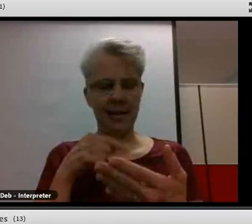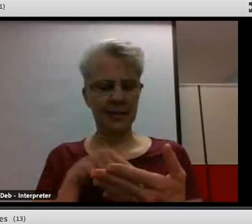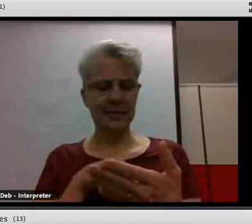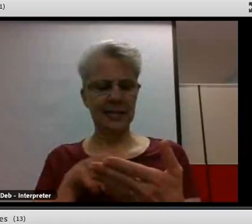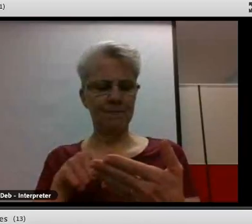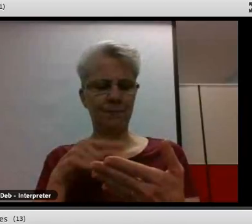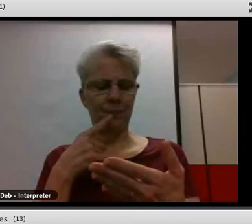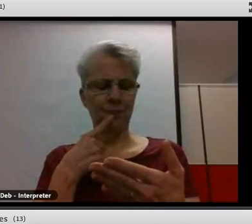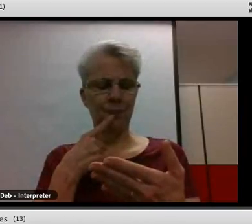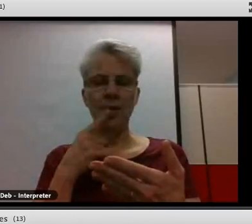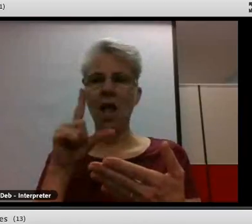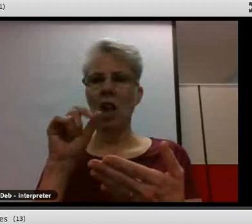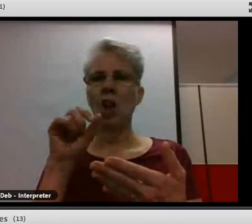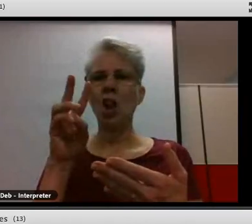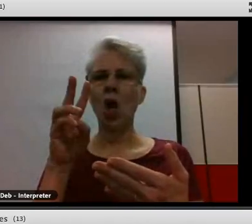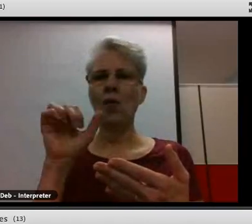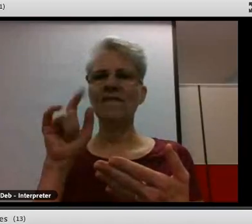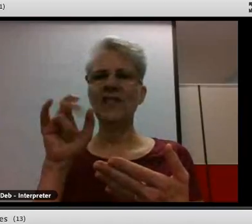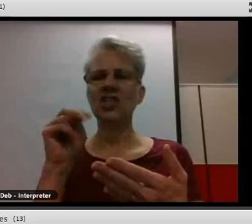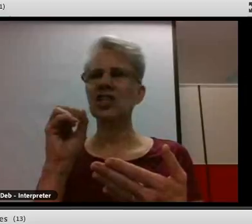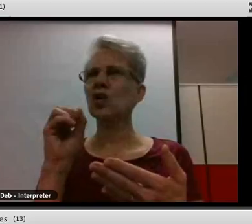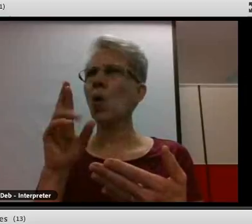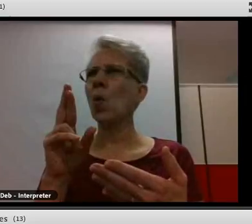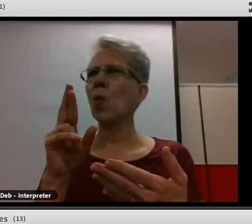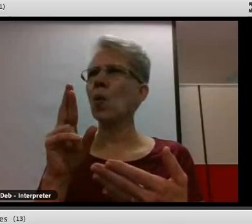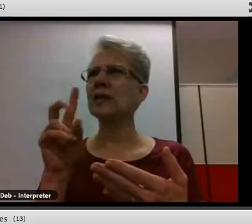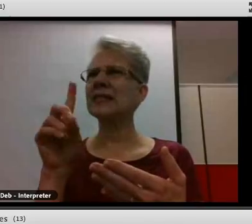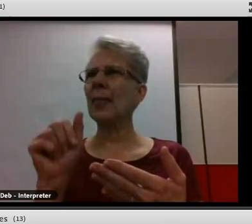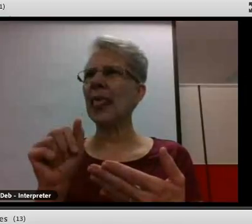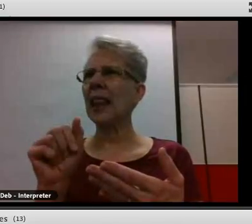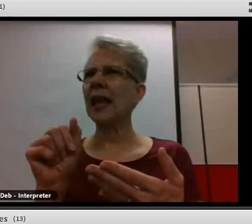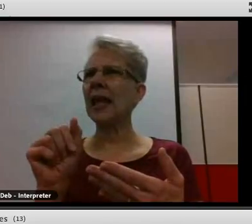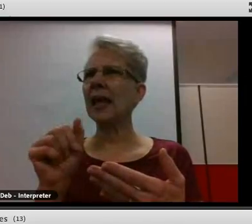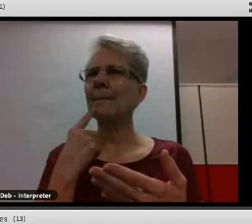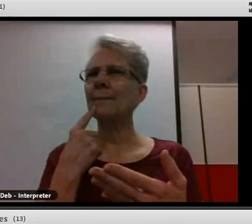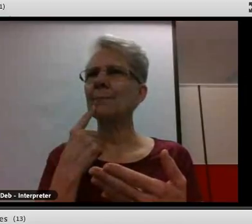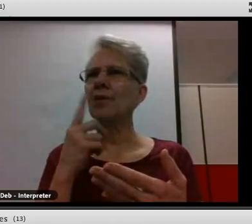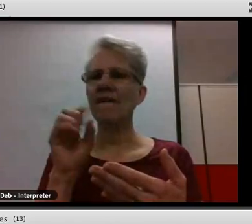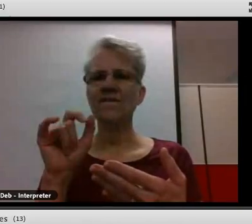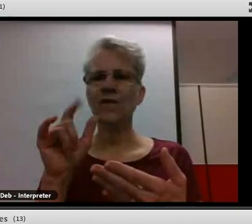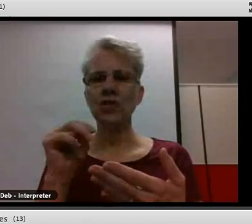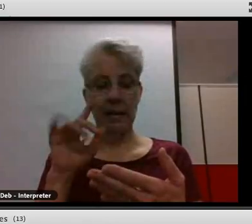Booby-proofing your website, I like that. That's great, Elizabeth.